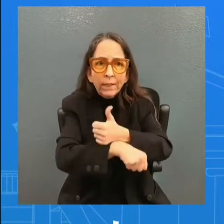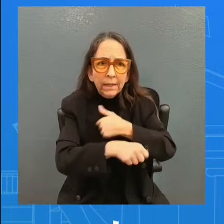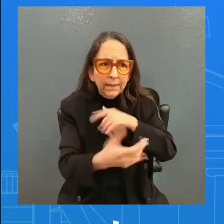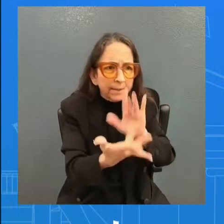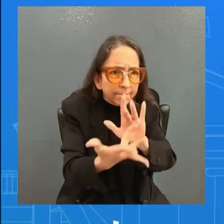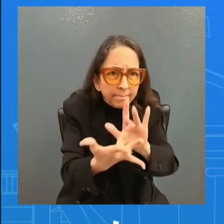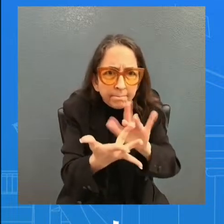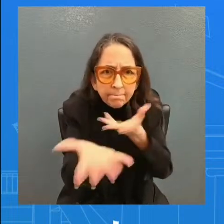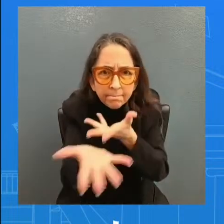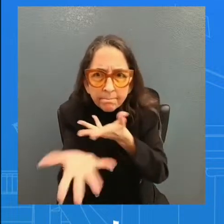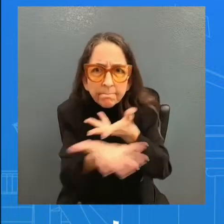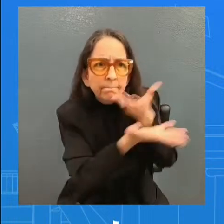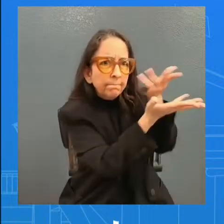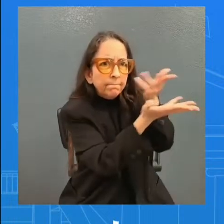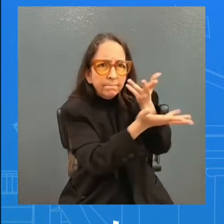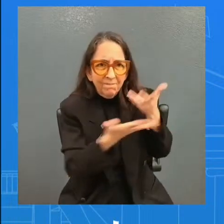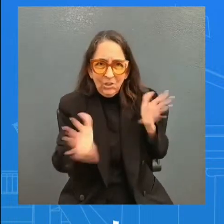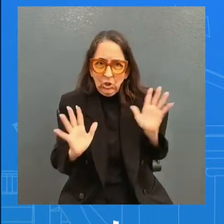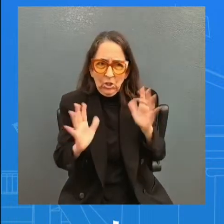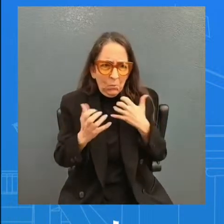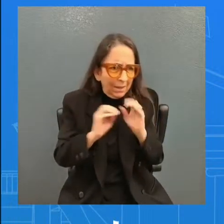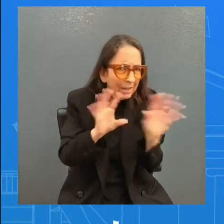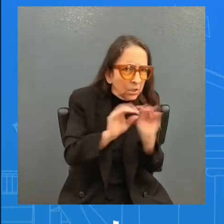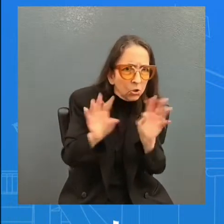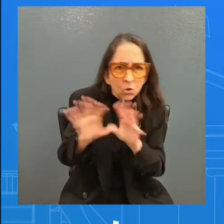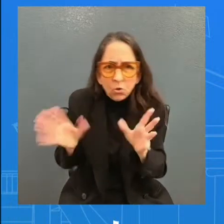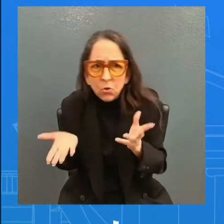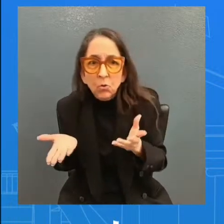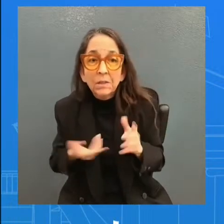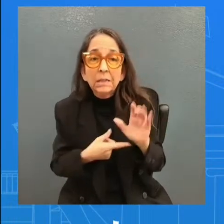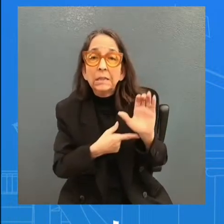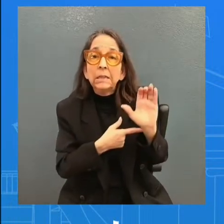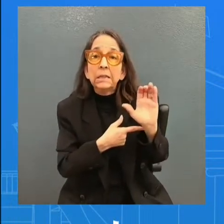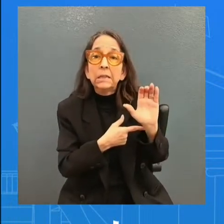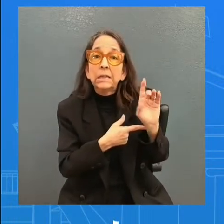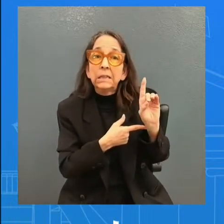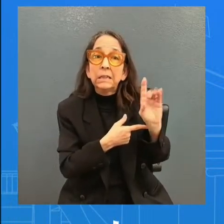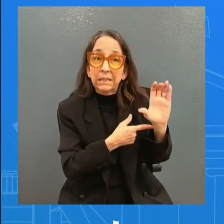that CDC has been on top -- have said themselves that the risk